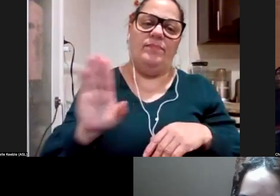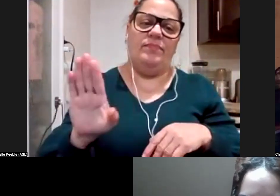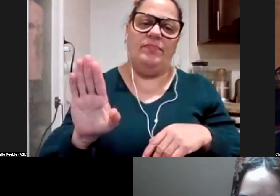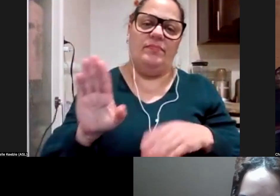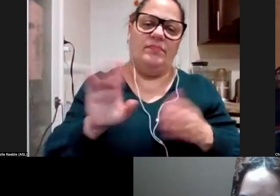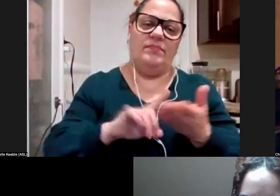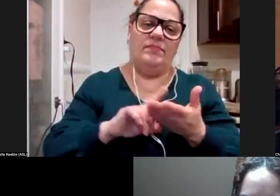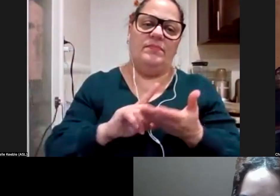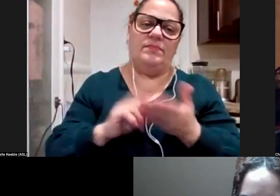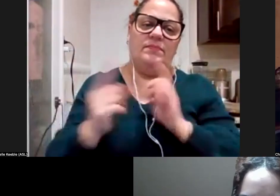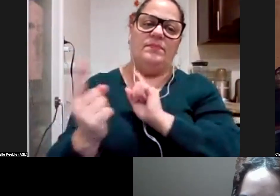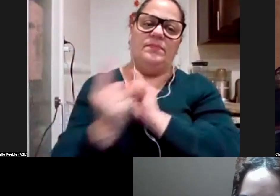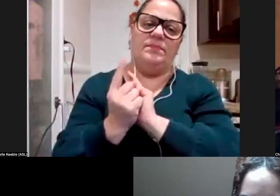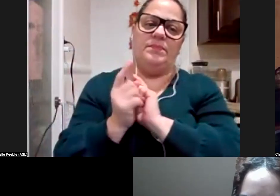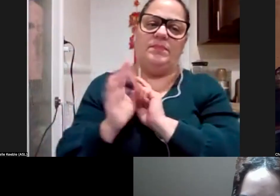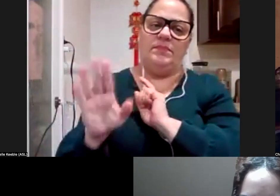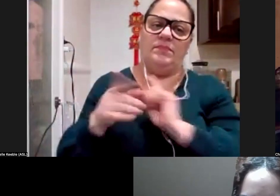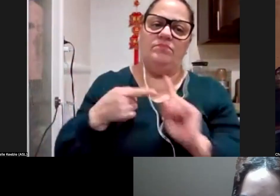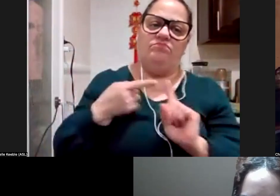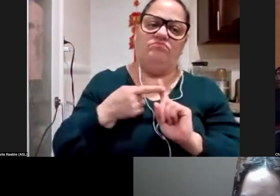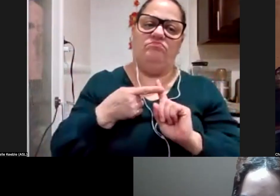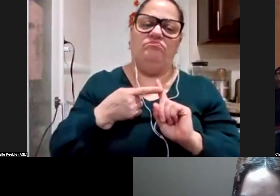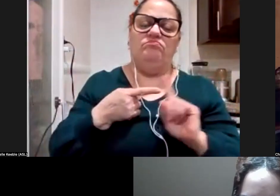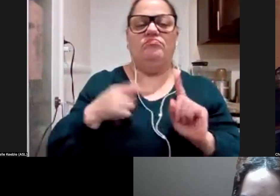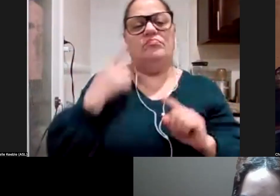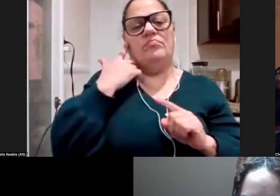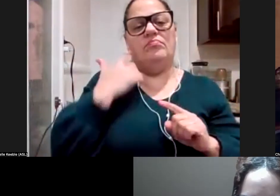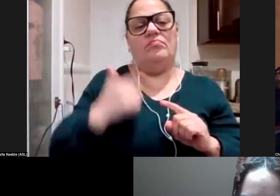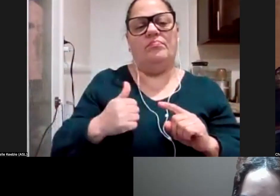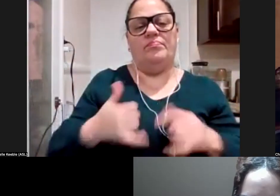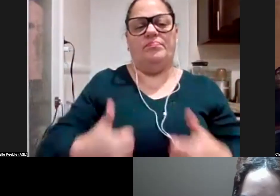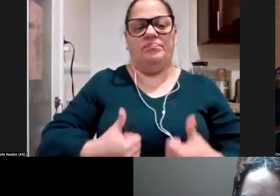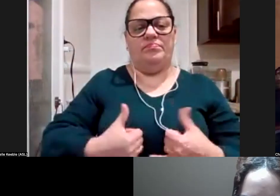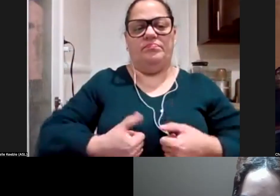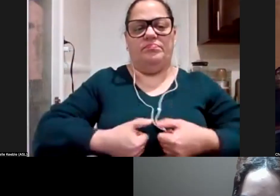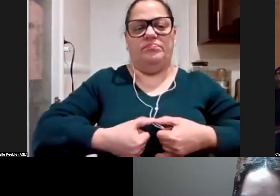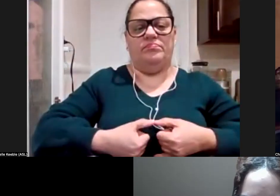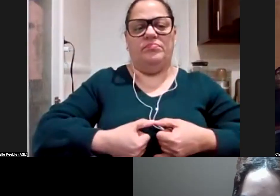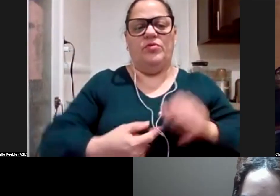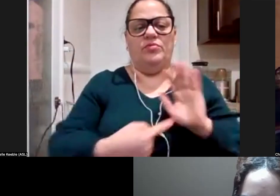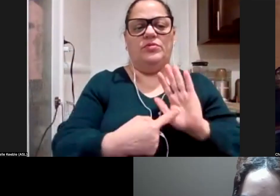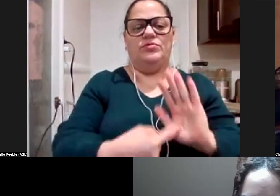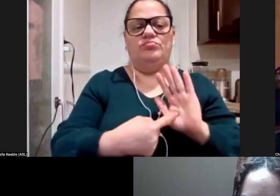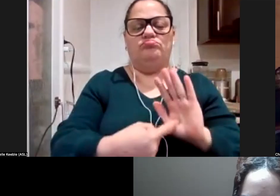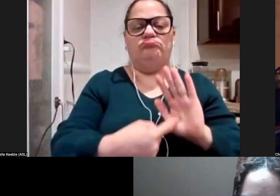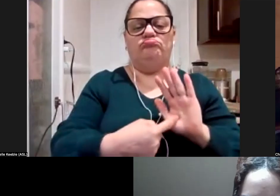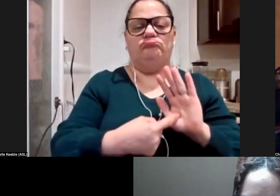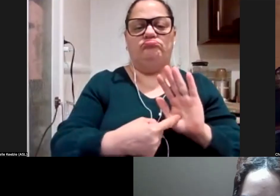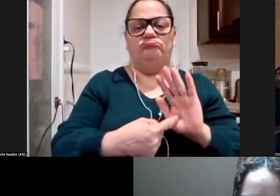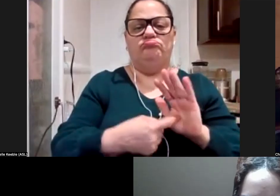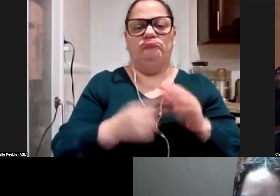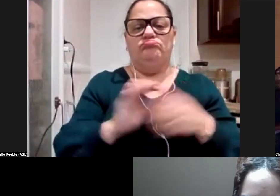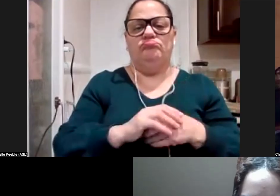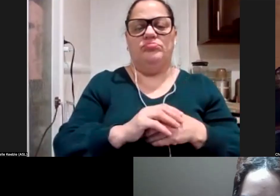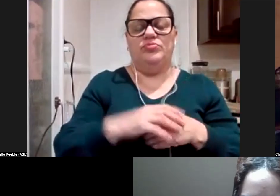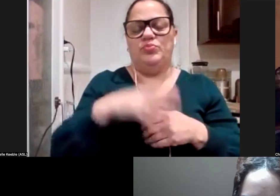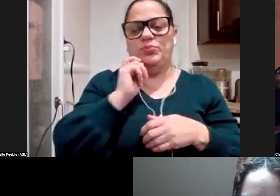meet her. Uh her gold medal was displayed in in the exhibit. So, it was it was a really cool way